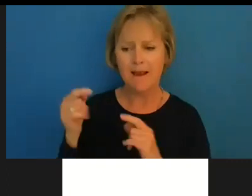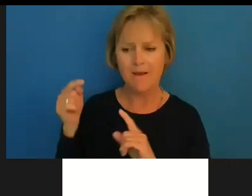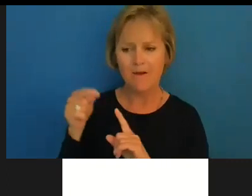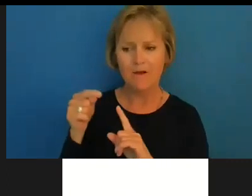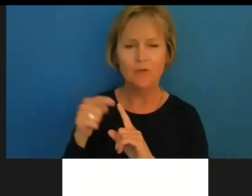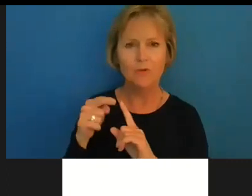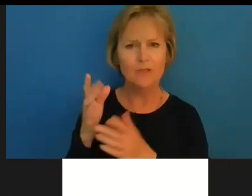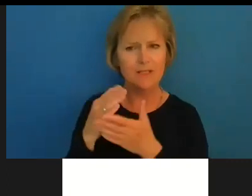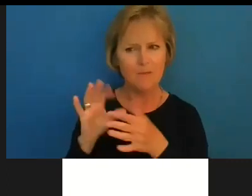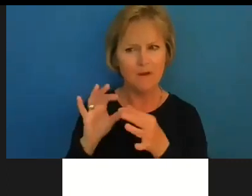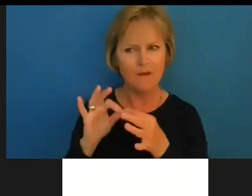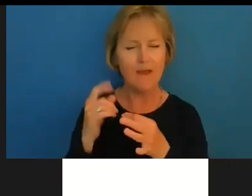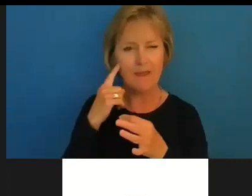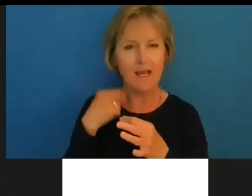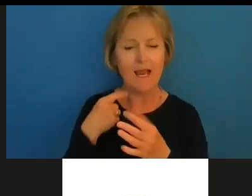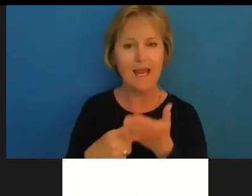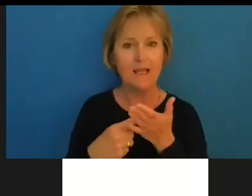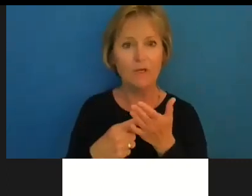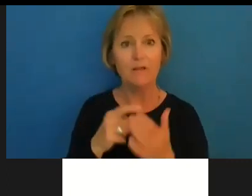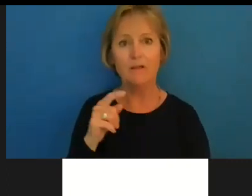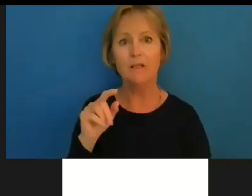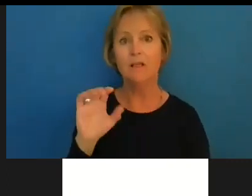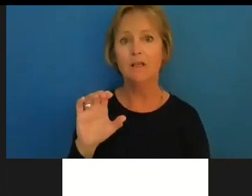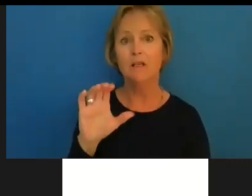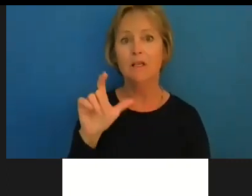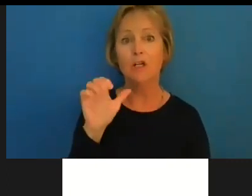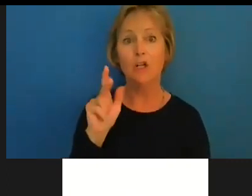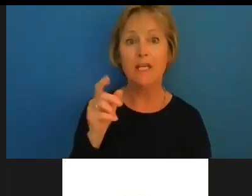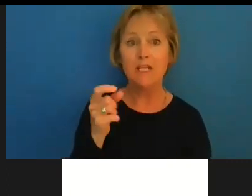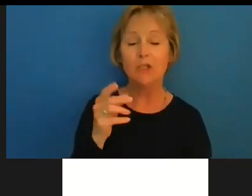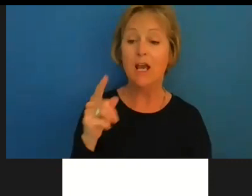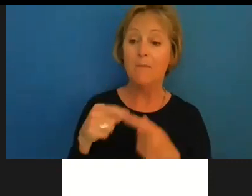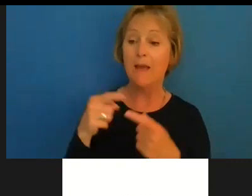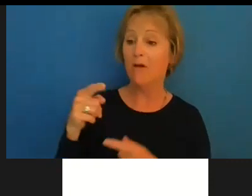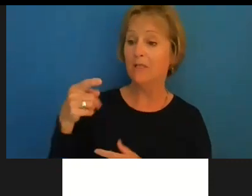A bit of the conversation that I think I had with Clarkisha about capitalism, and this rugged individualism